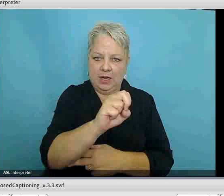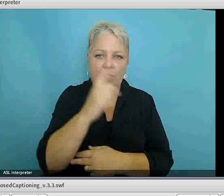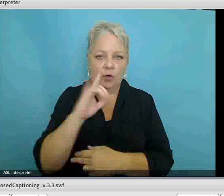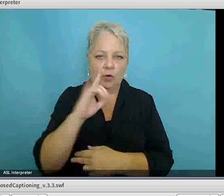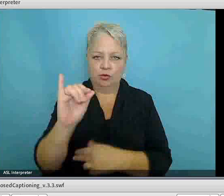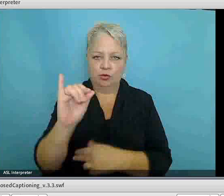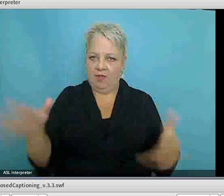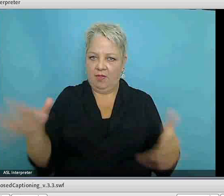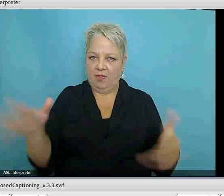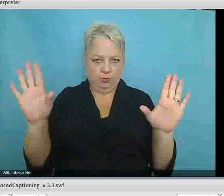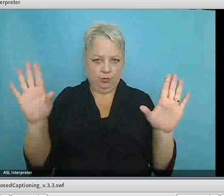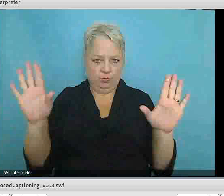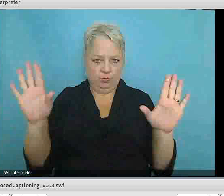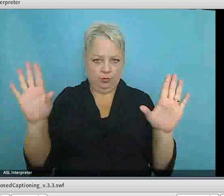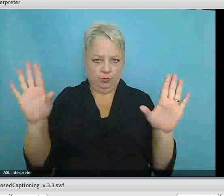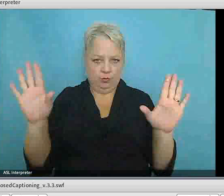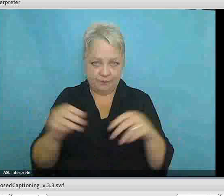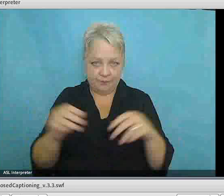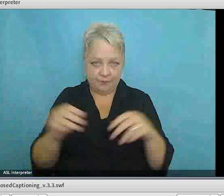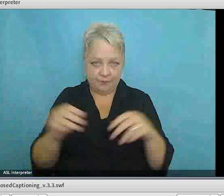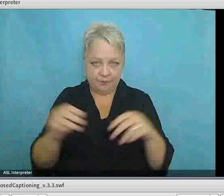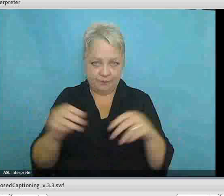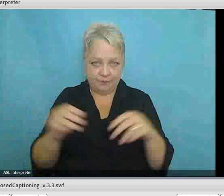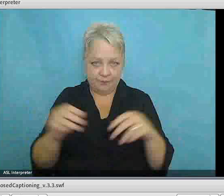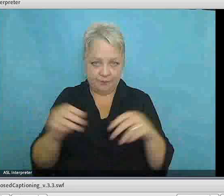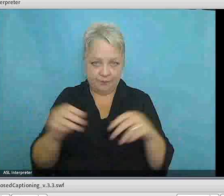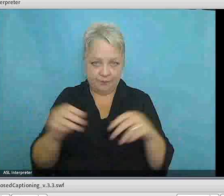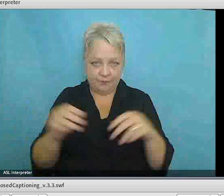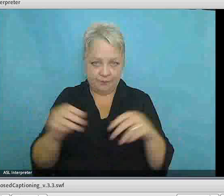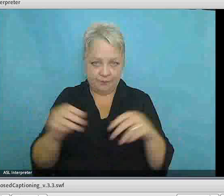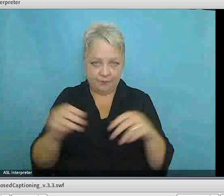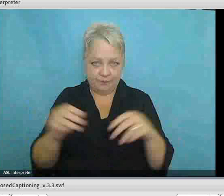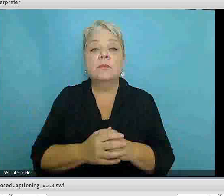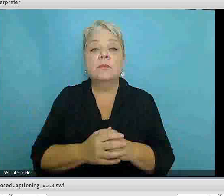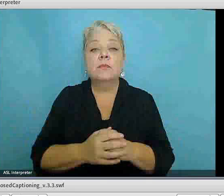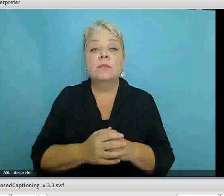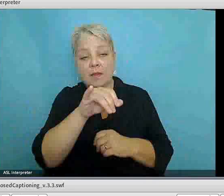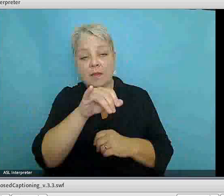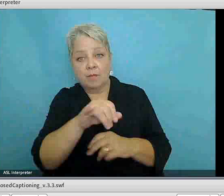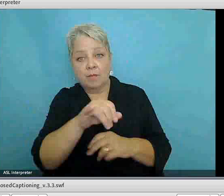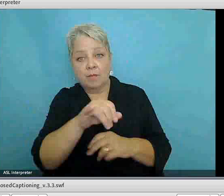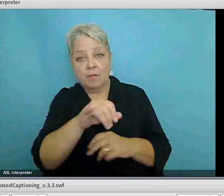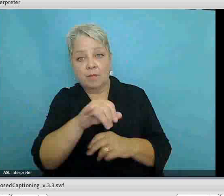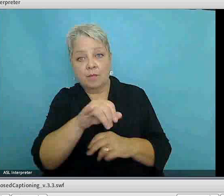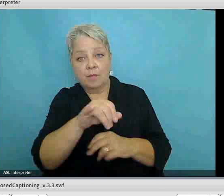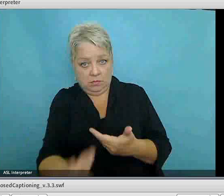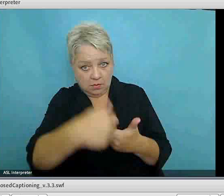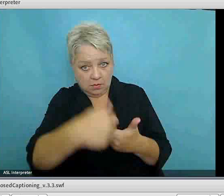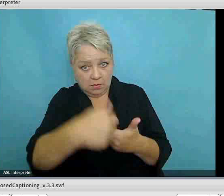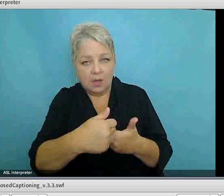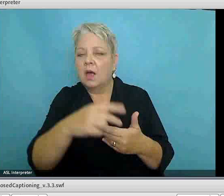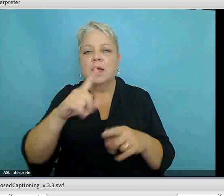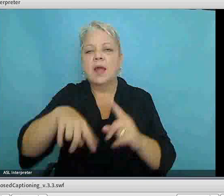They would not be participating in another all-inclusive MassHealth program, such as